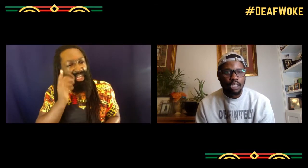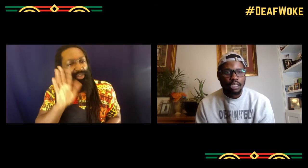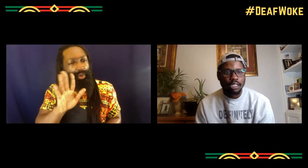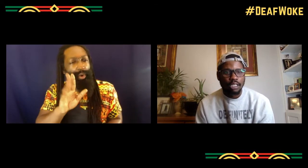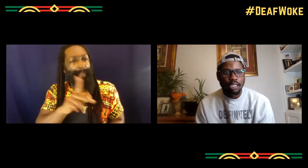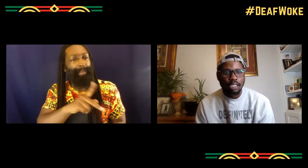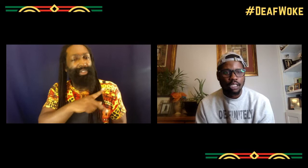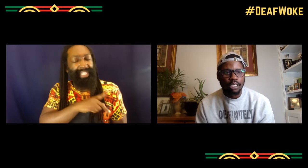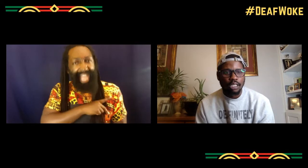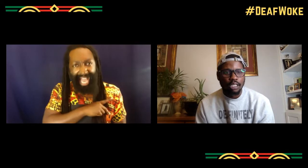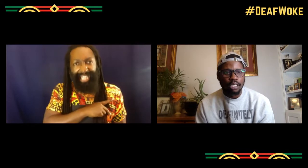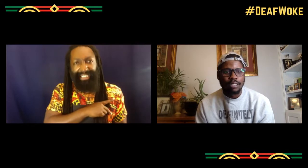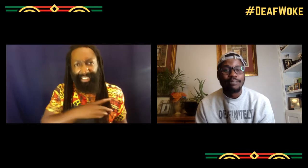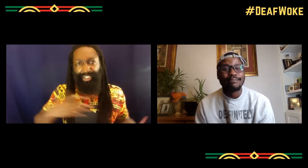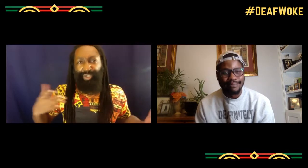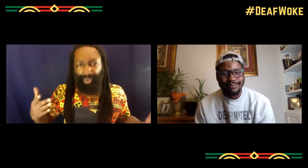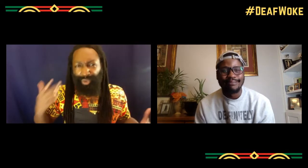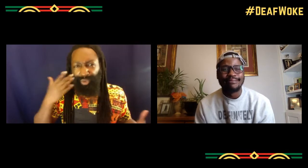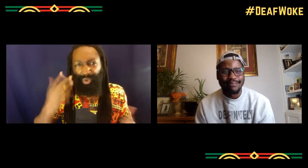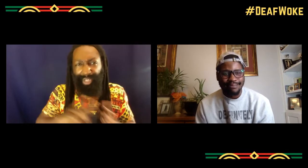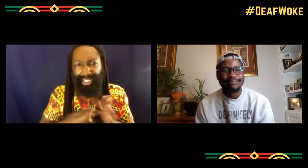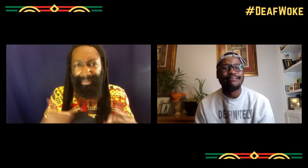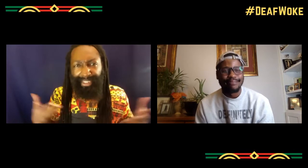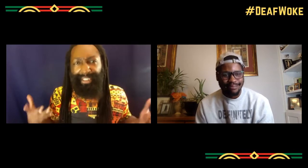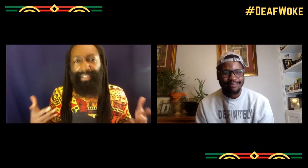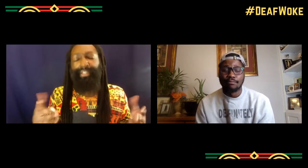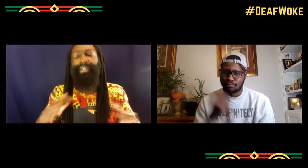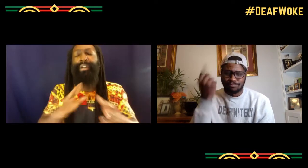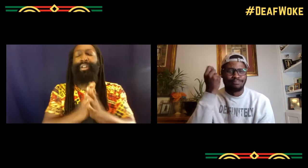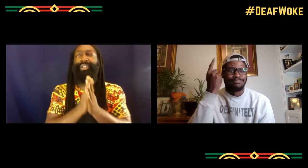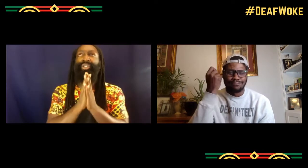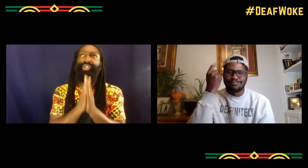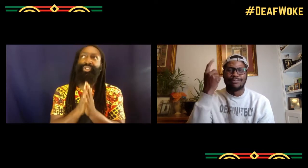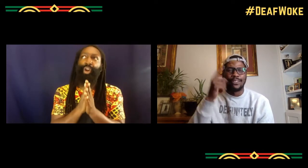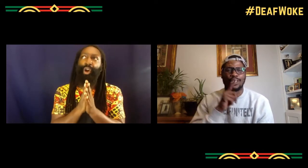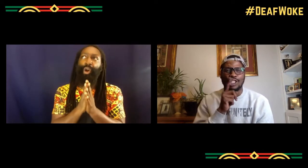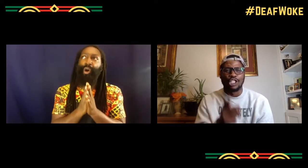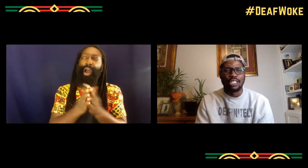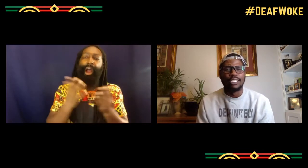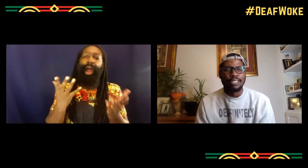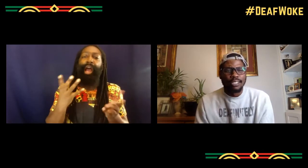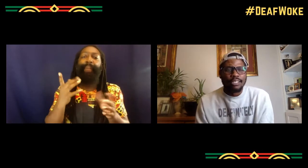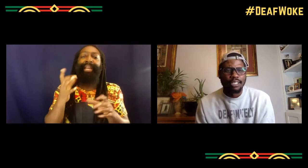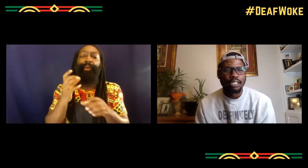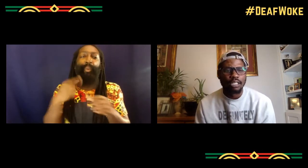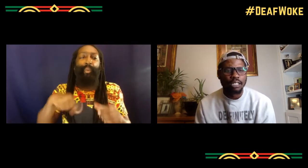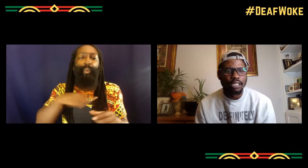You know, people need to really be willing to take time, to get to know your personality and who you are.